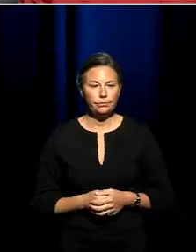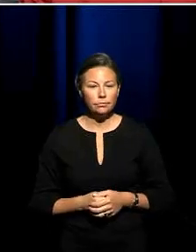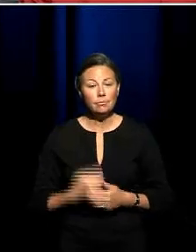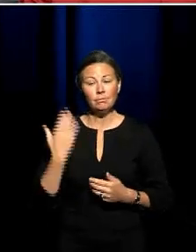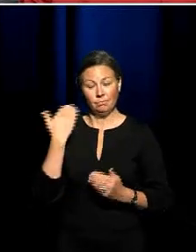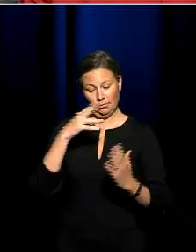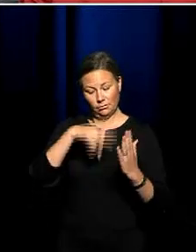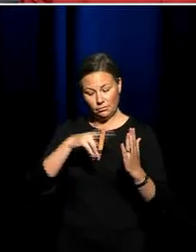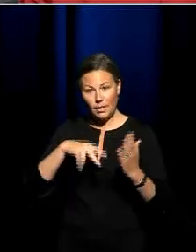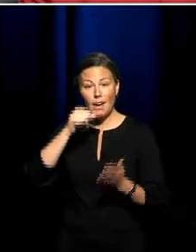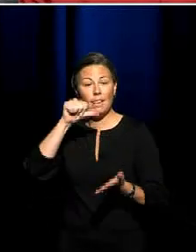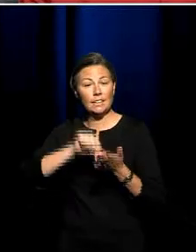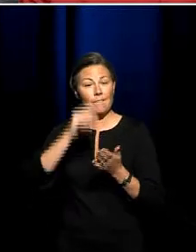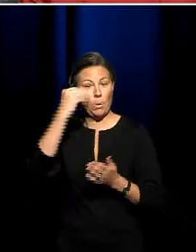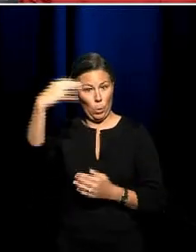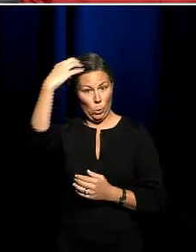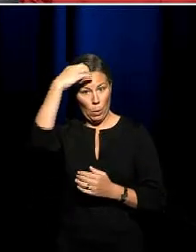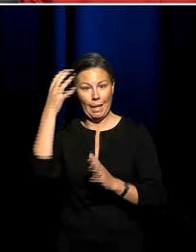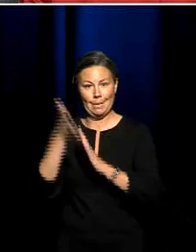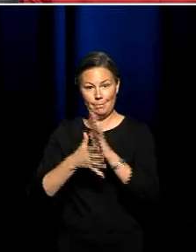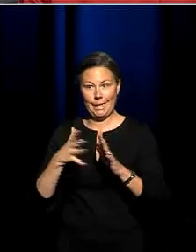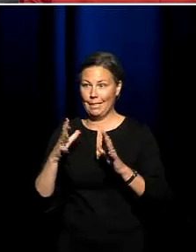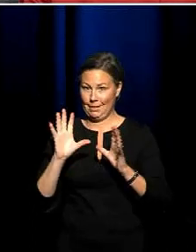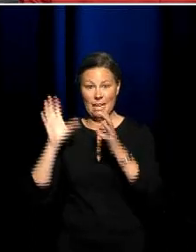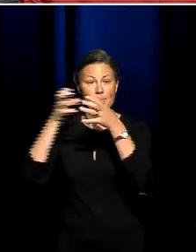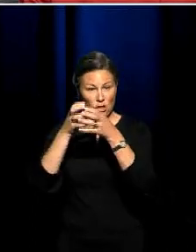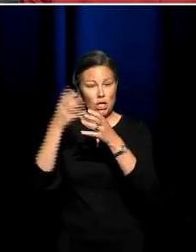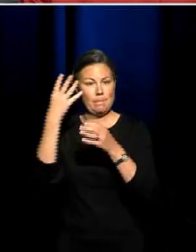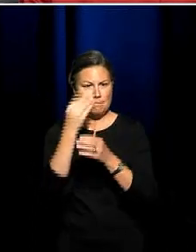must operate. The most significant parts of the Commission’s Terms of Reference